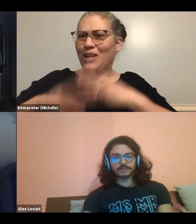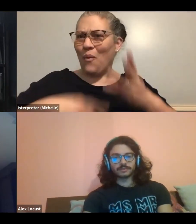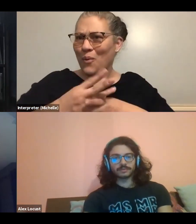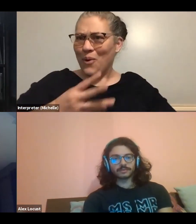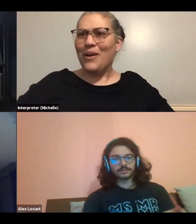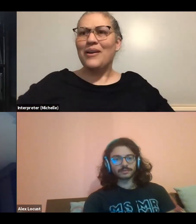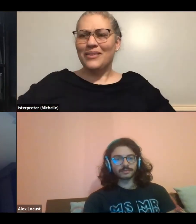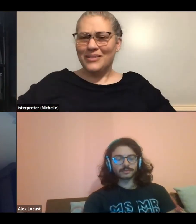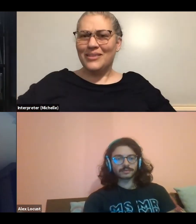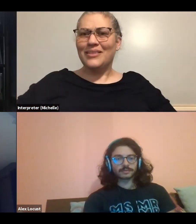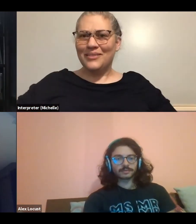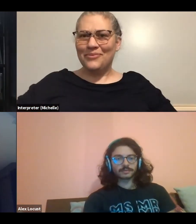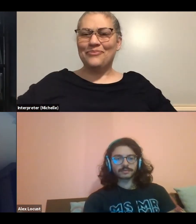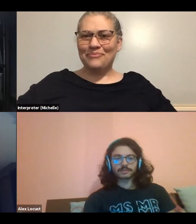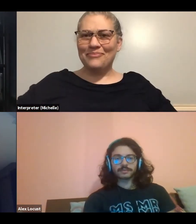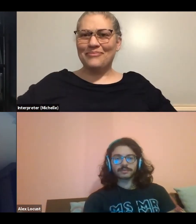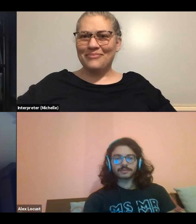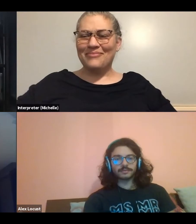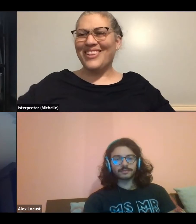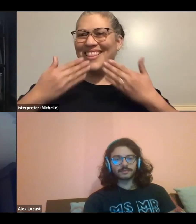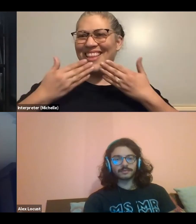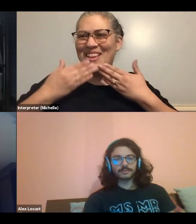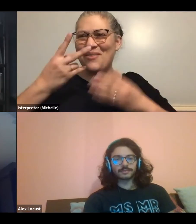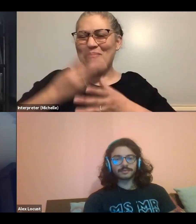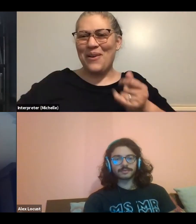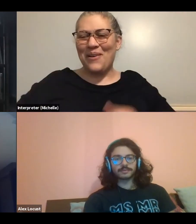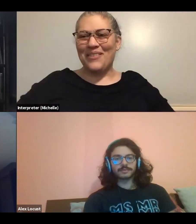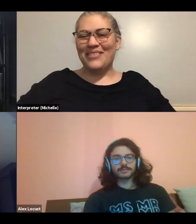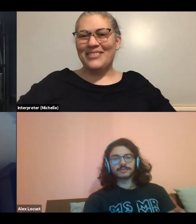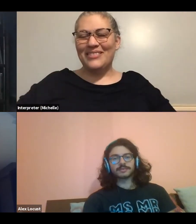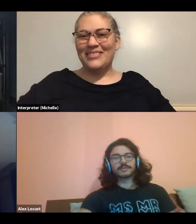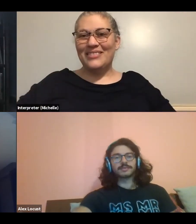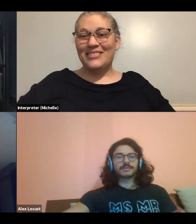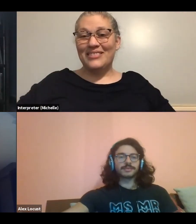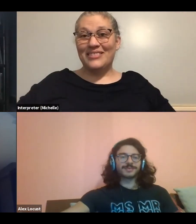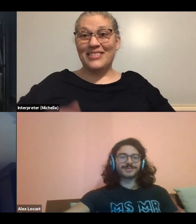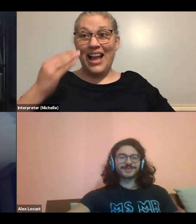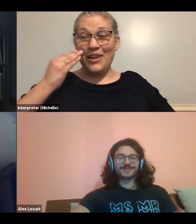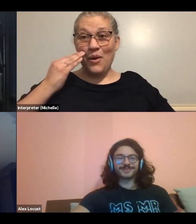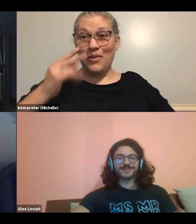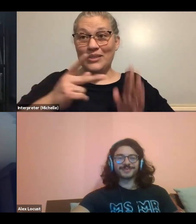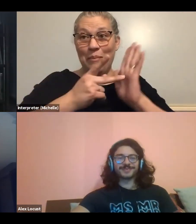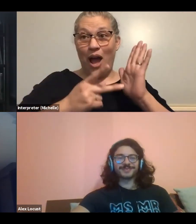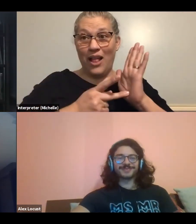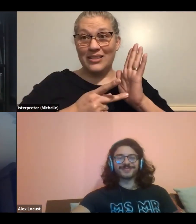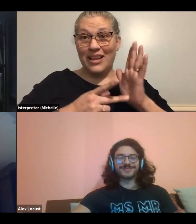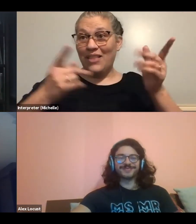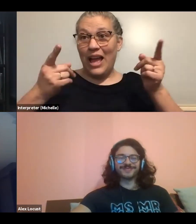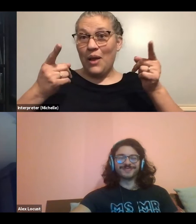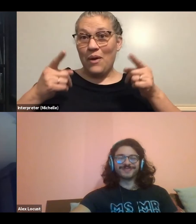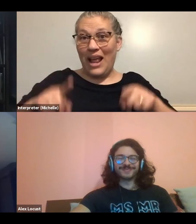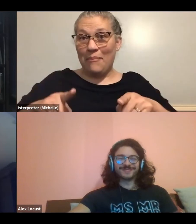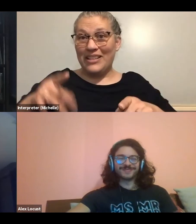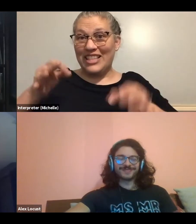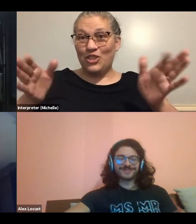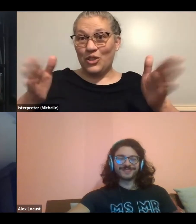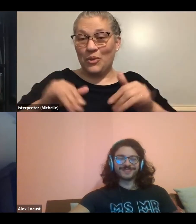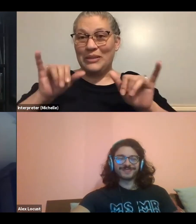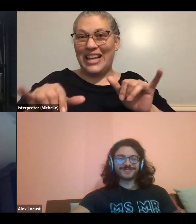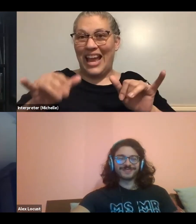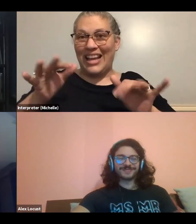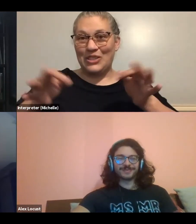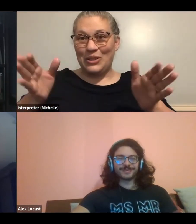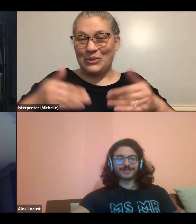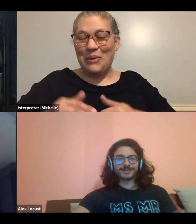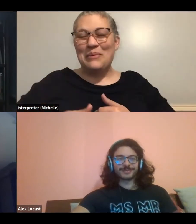Emily Beitiks: Thank you, both so I know that there's a policy of like what happens in the jurors room stays in the jurors room, but can you give us a little glimpse inside, you know how you make those decisions.